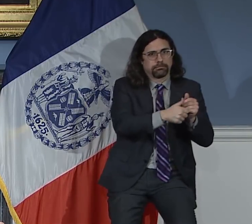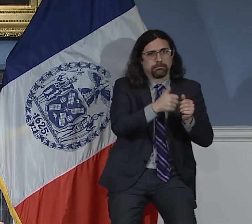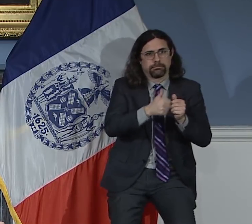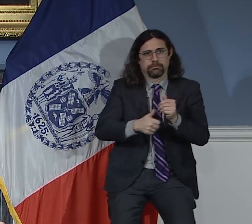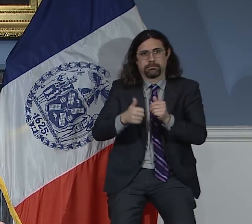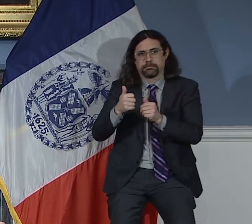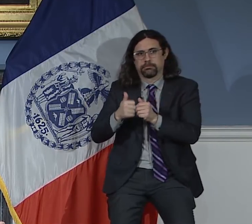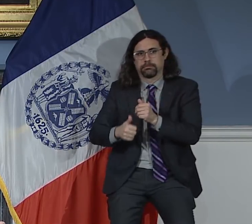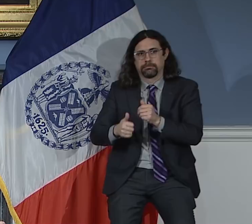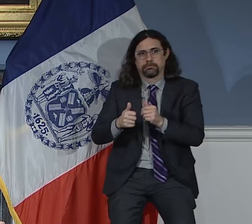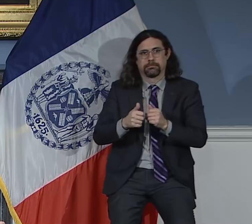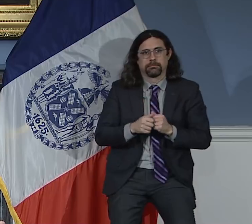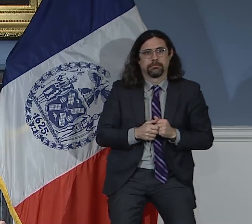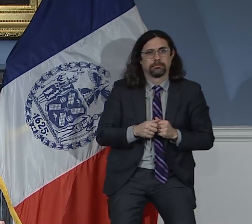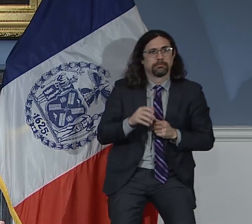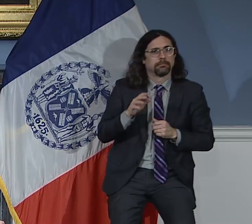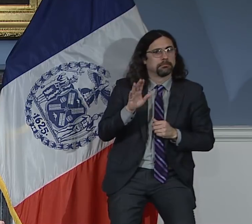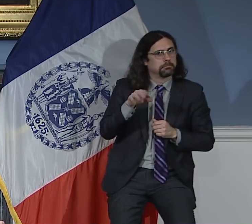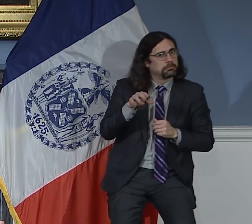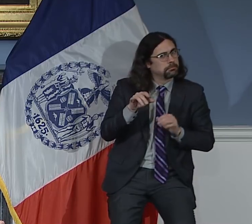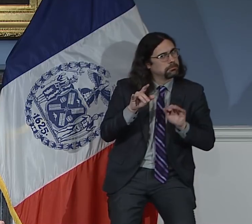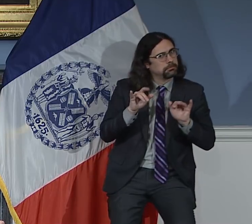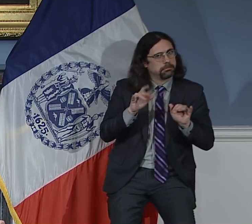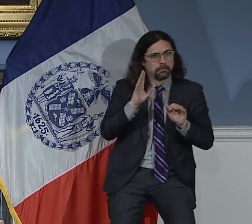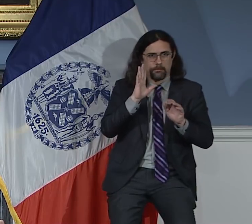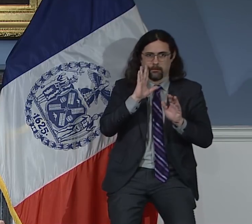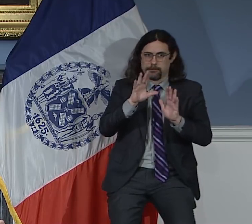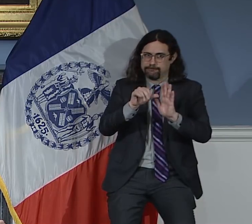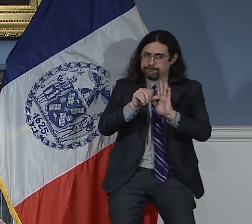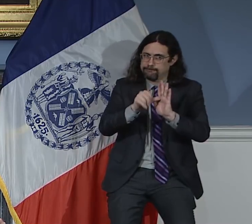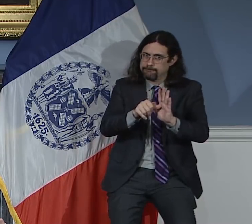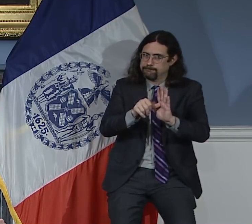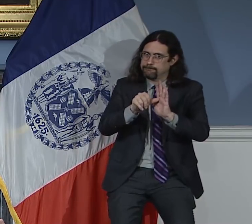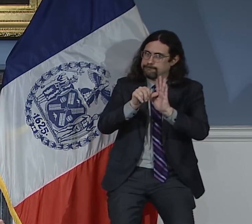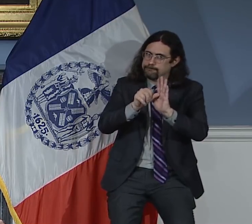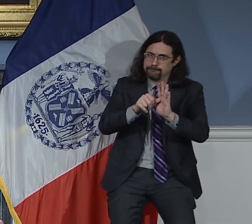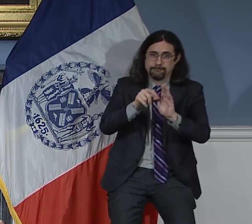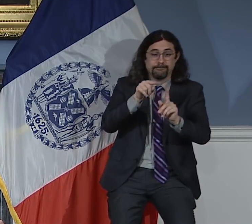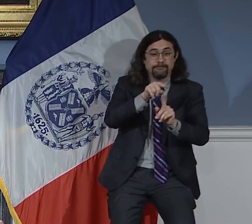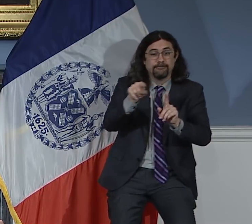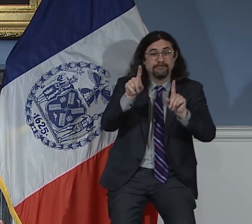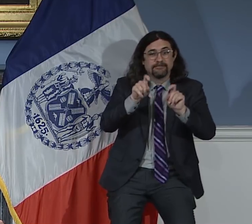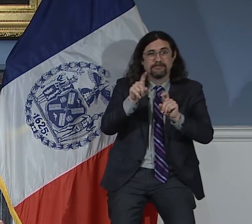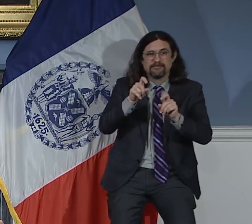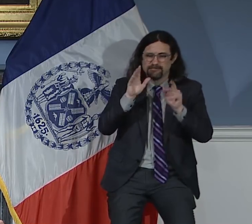KNOW WE WILL GET THIS QUESTION CONSTANTLY AND